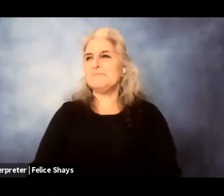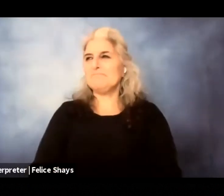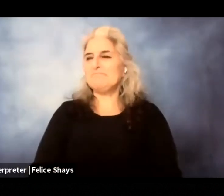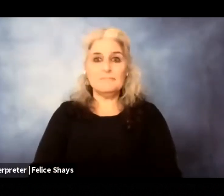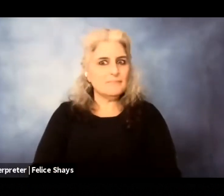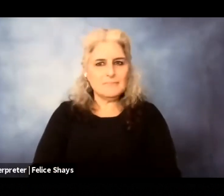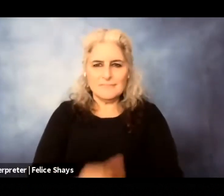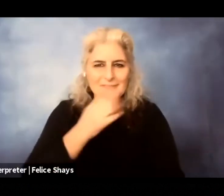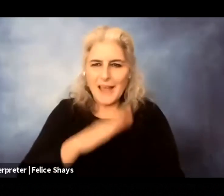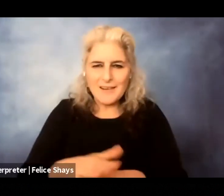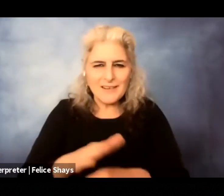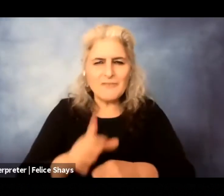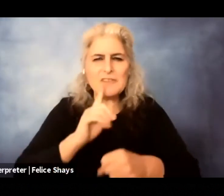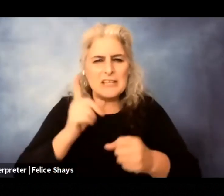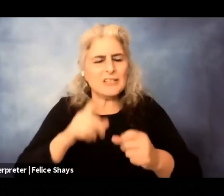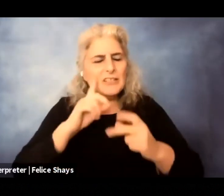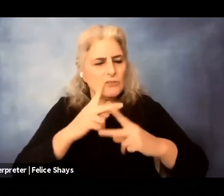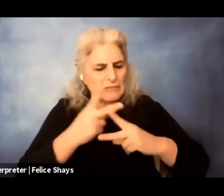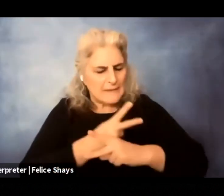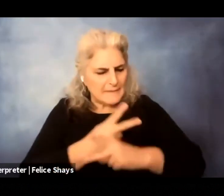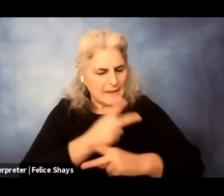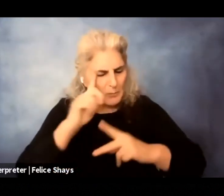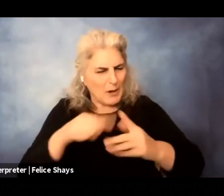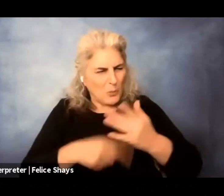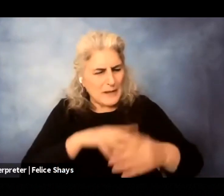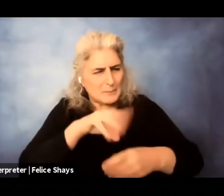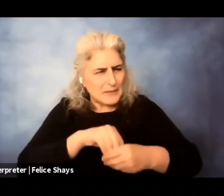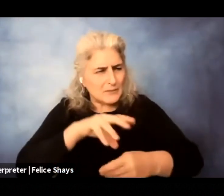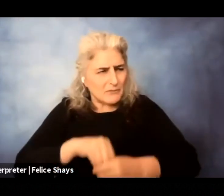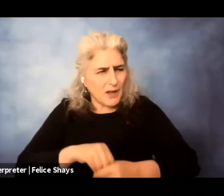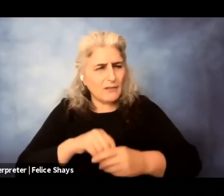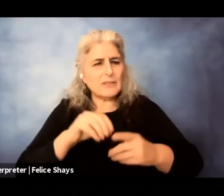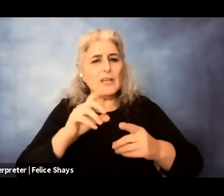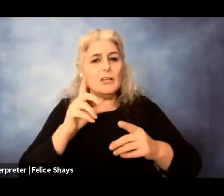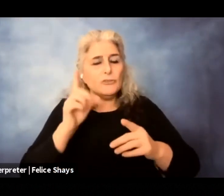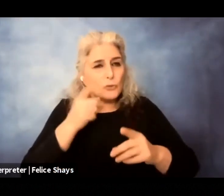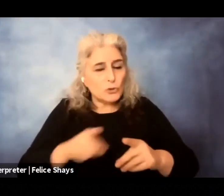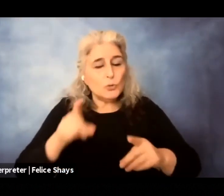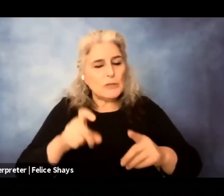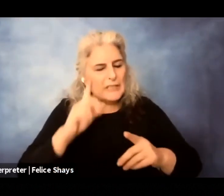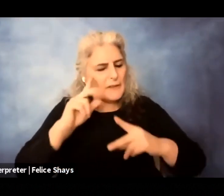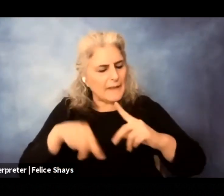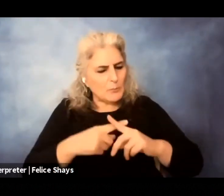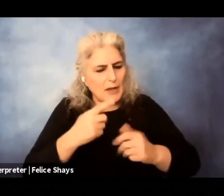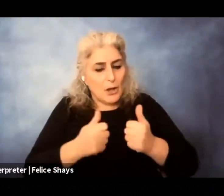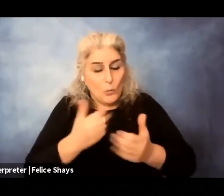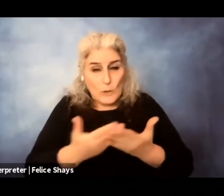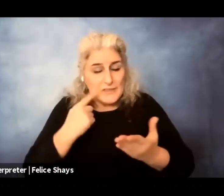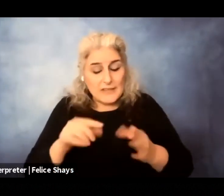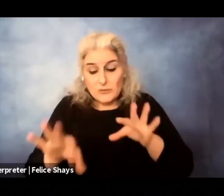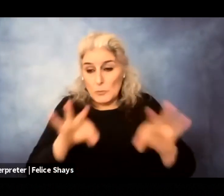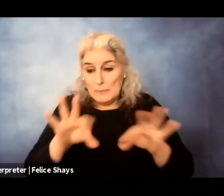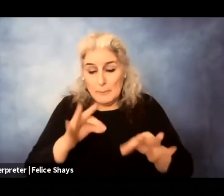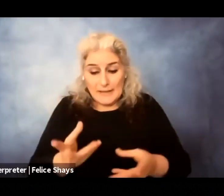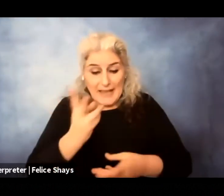that clearly shape the future please select the seeds widely wisely and thank you for your time